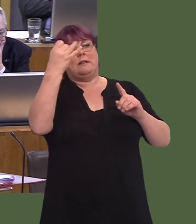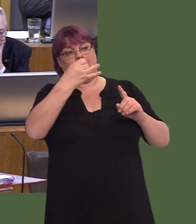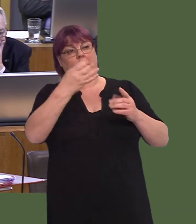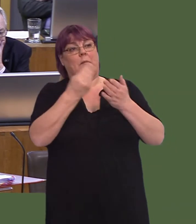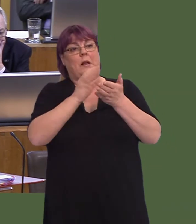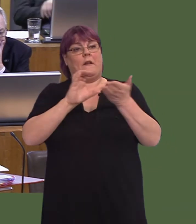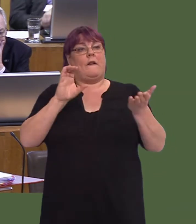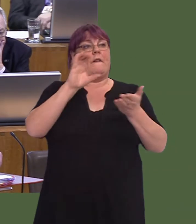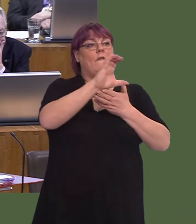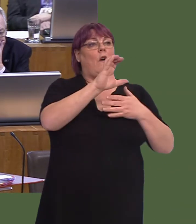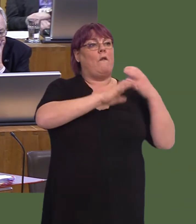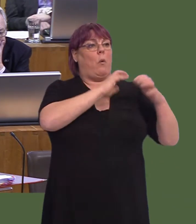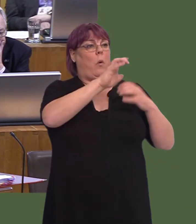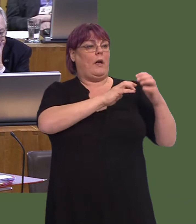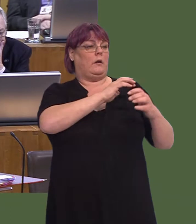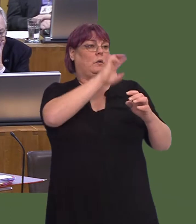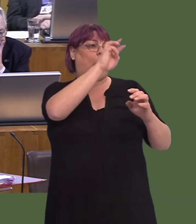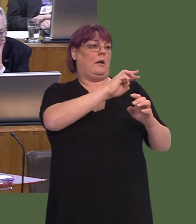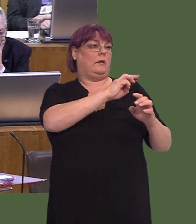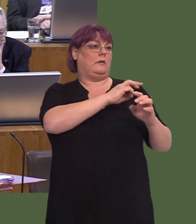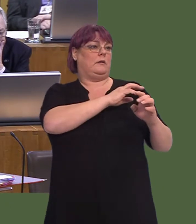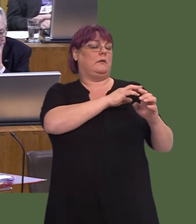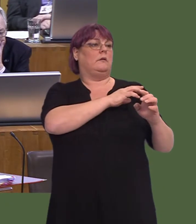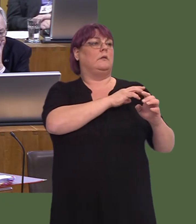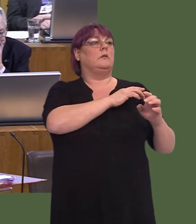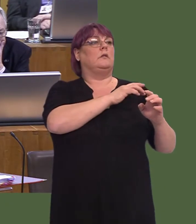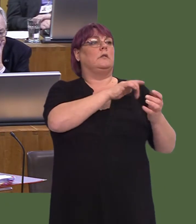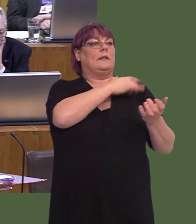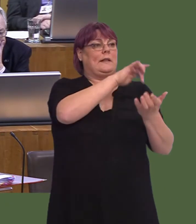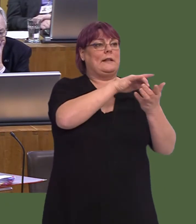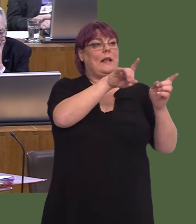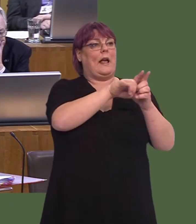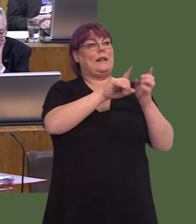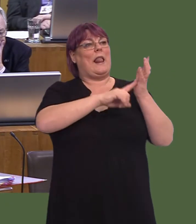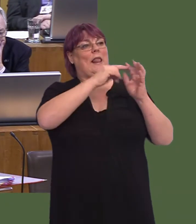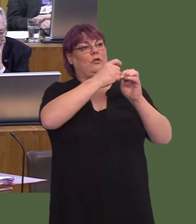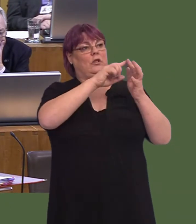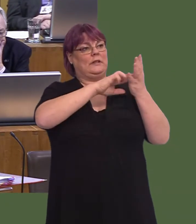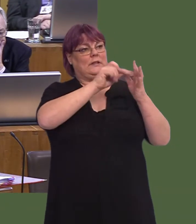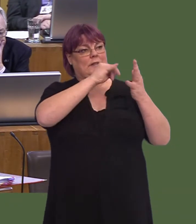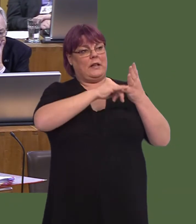Wales Adventures and Legends, and £100,000 has been awarded for 2017, also to the